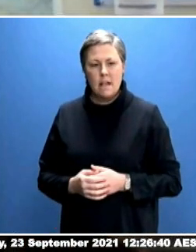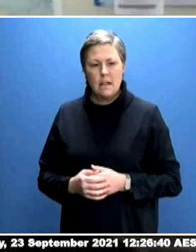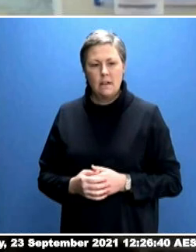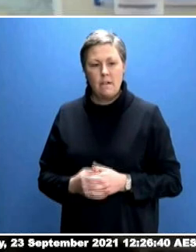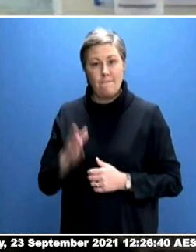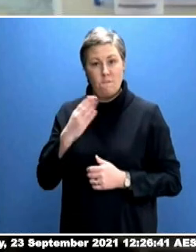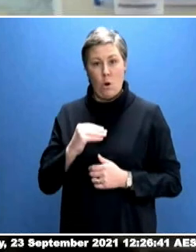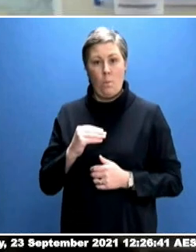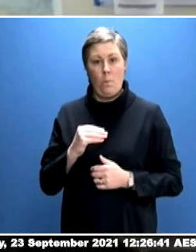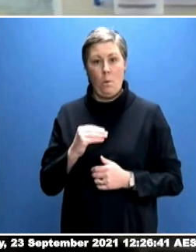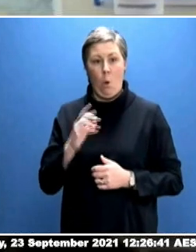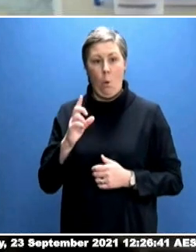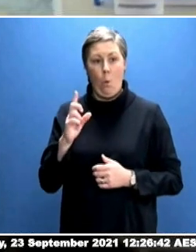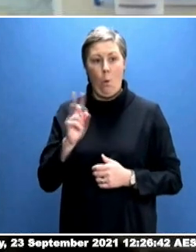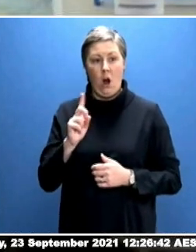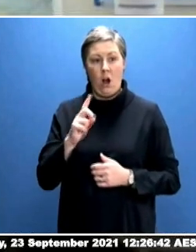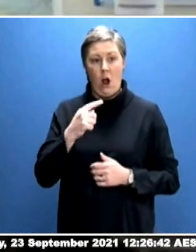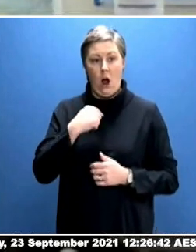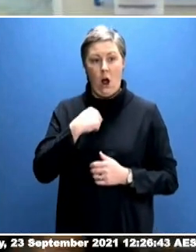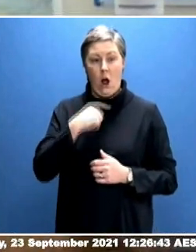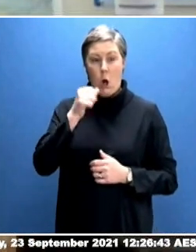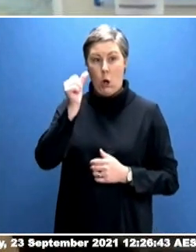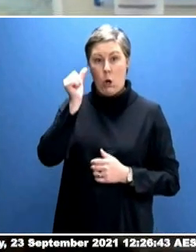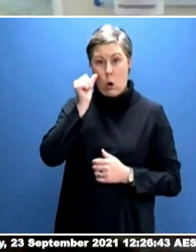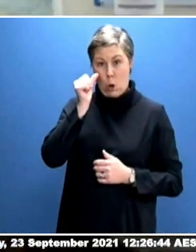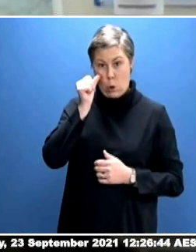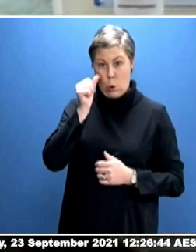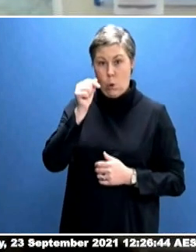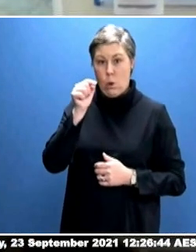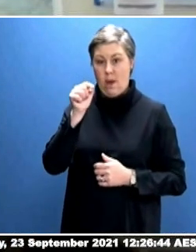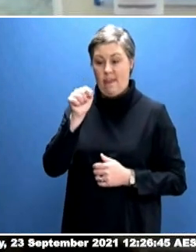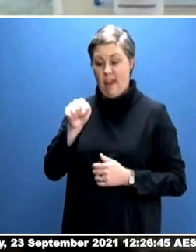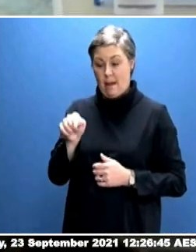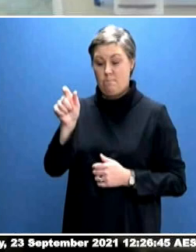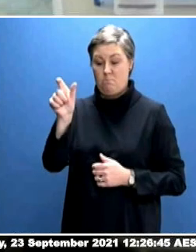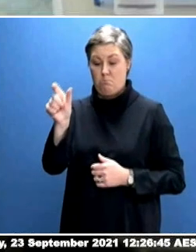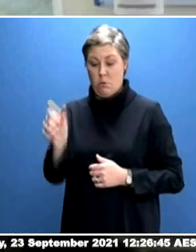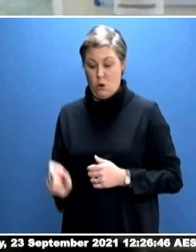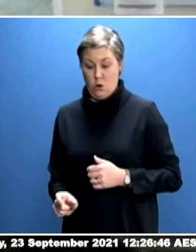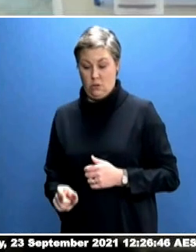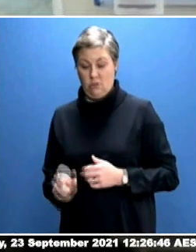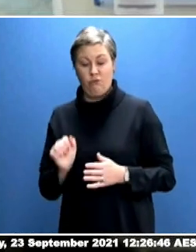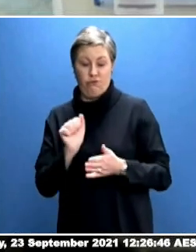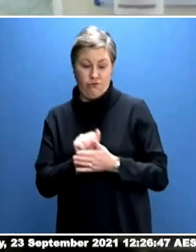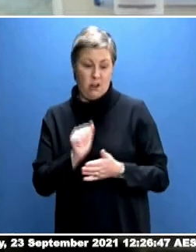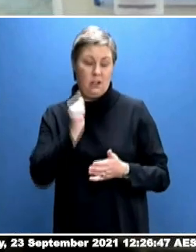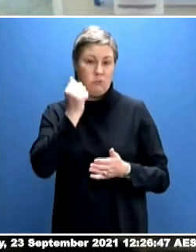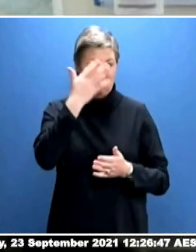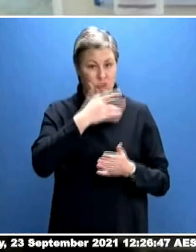from the information I have, that it is a client relevant, it is a person relevant to the parameters of this Royal Commission in that sense.